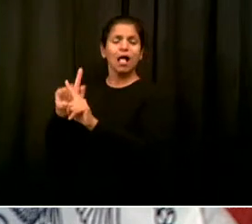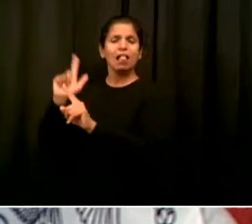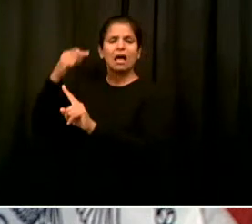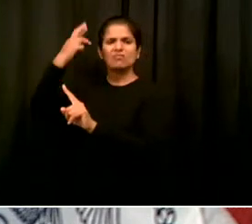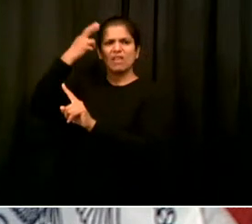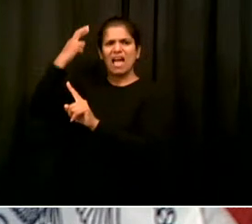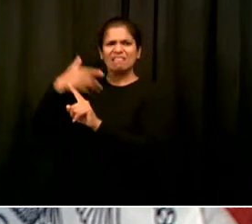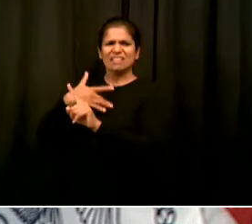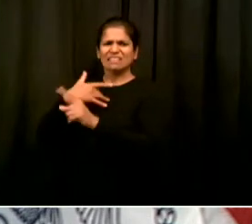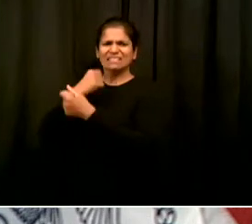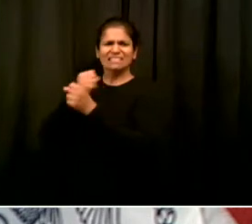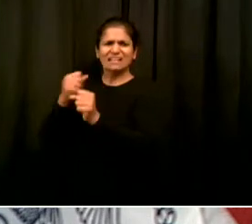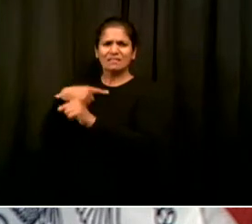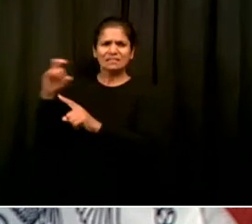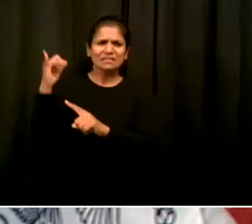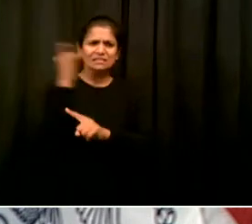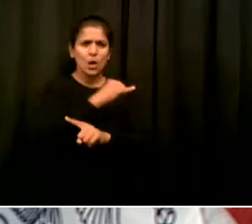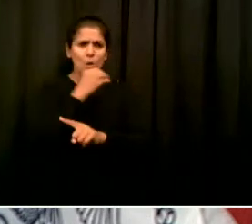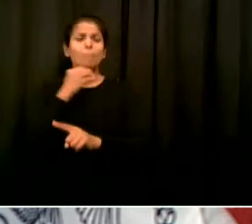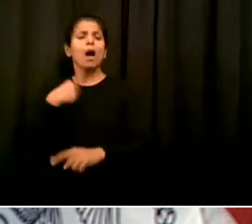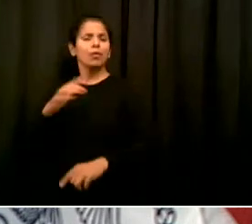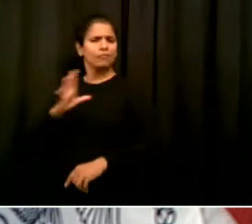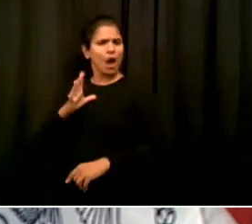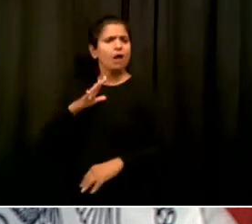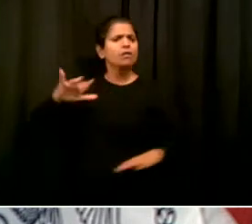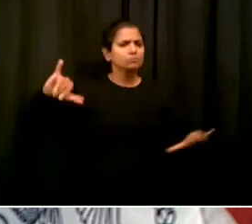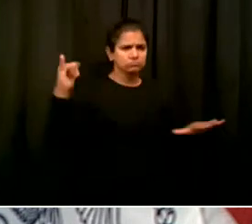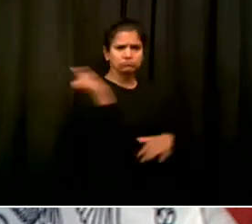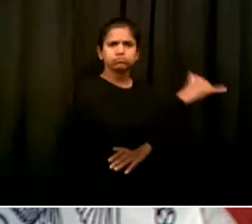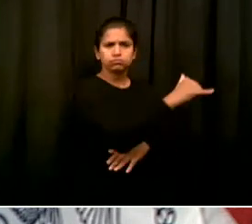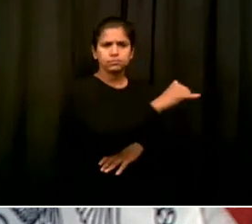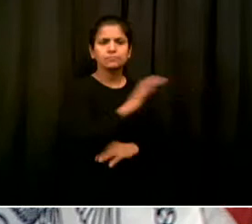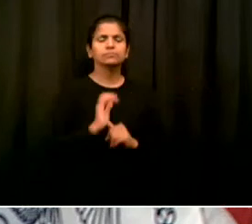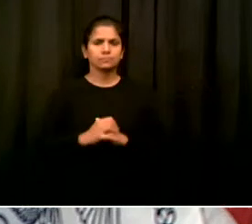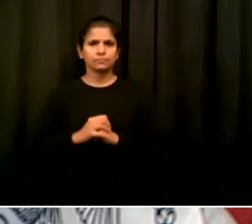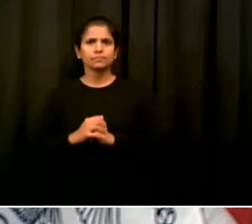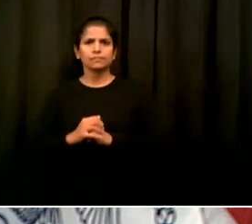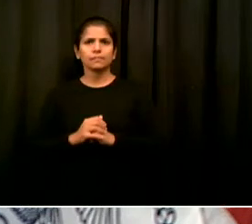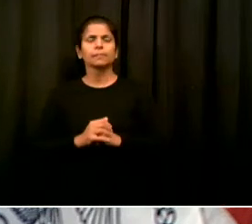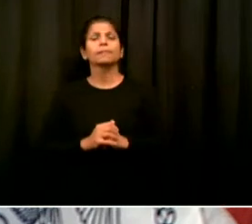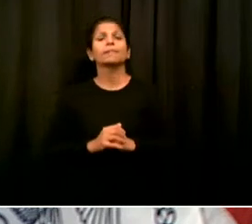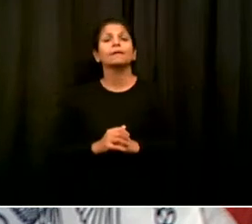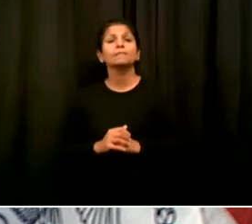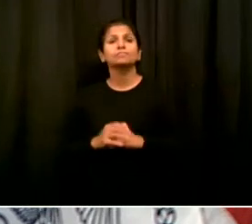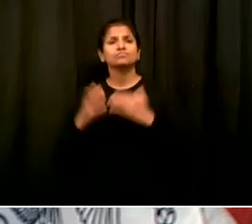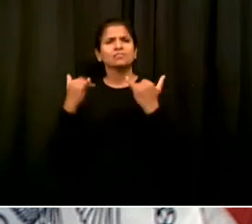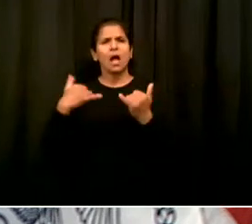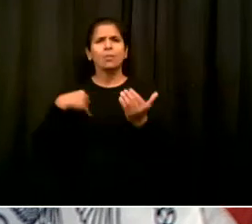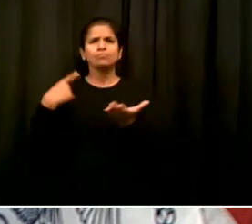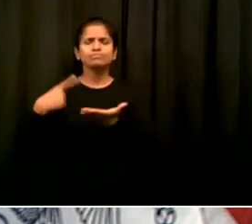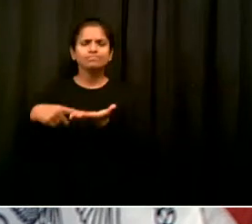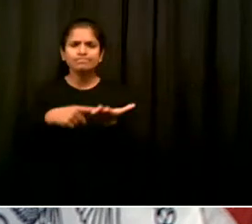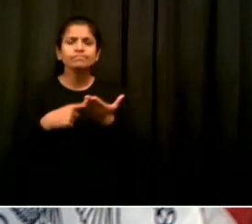REMAINS LLW OAN NOT JUST HOSPITALIZATIONS BUT THE MAOUNT OF COVID AMONG THOSE